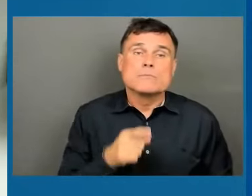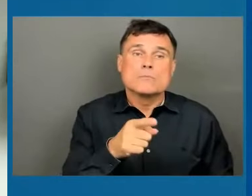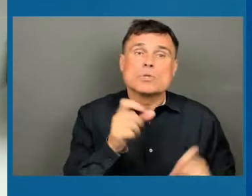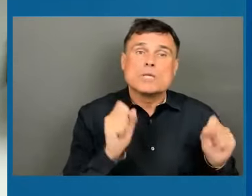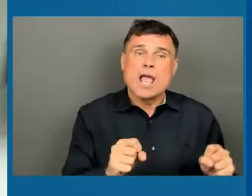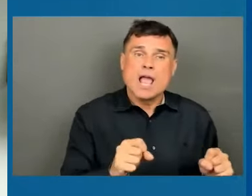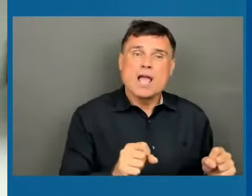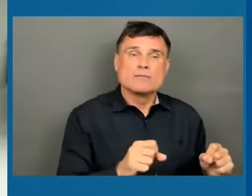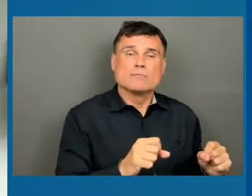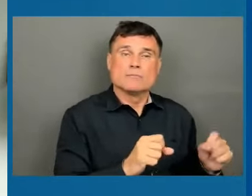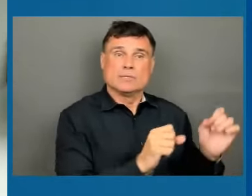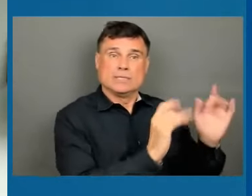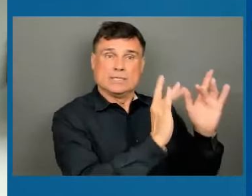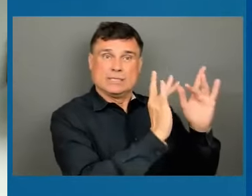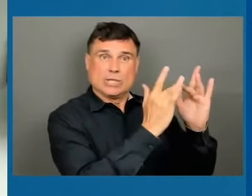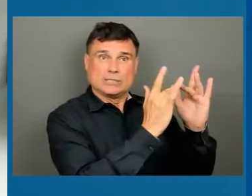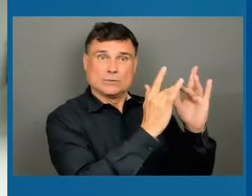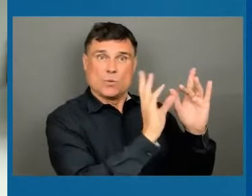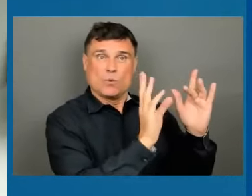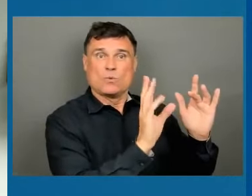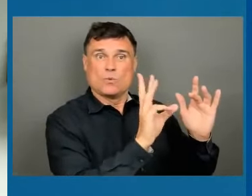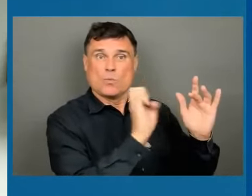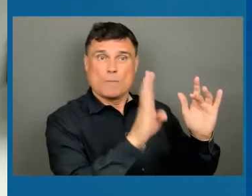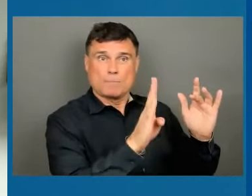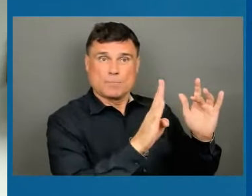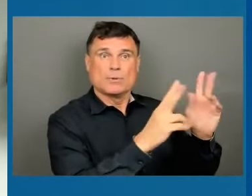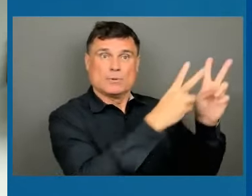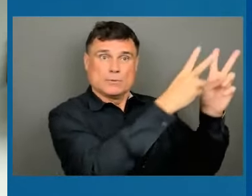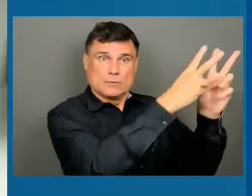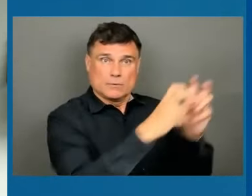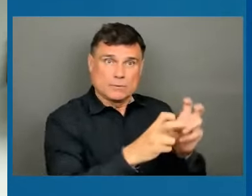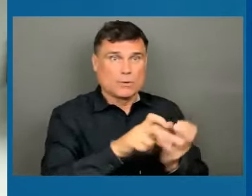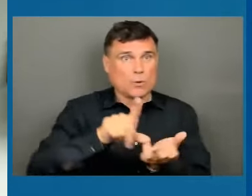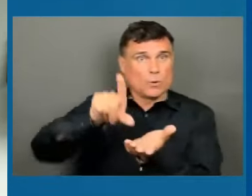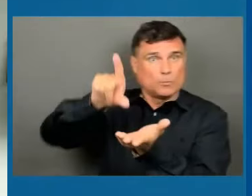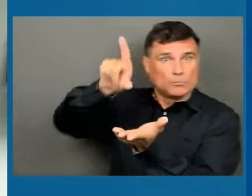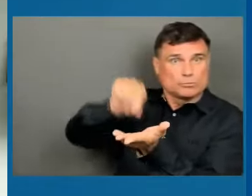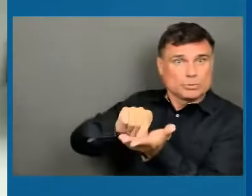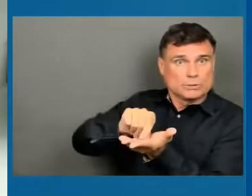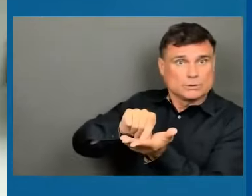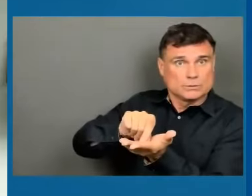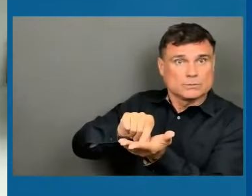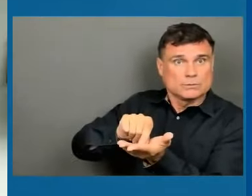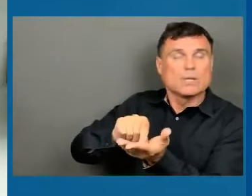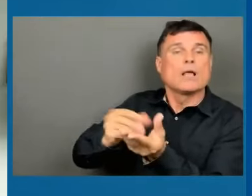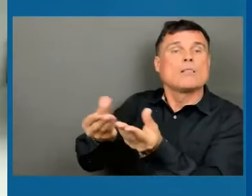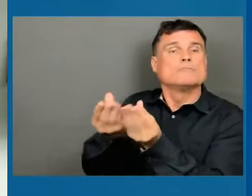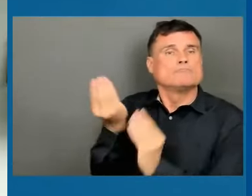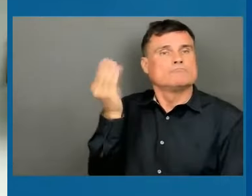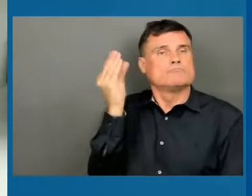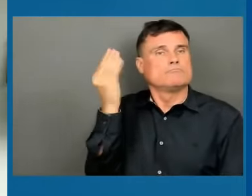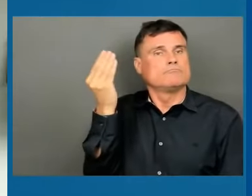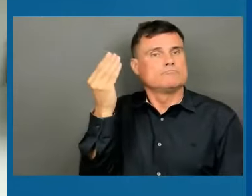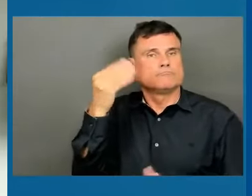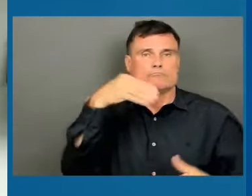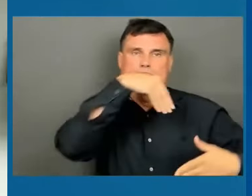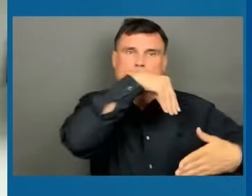in their grab and go bags or in community centers. We know that communications are not always guaranteed so it's important to